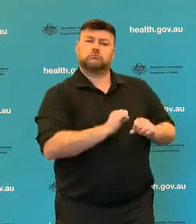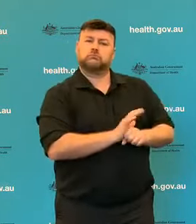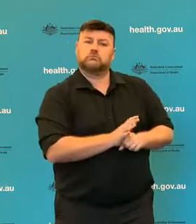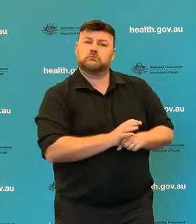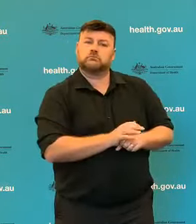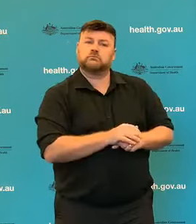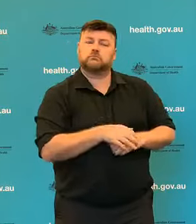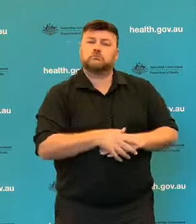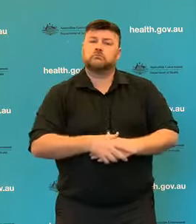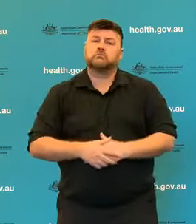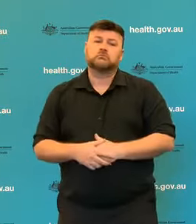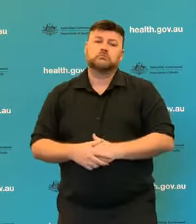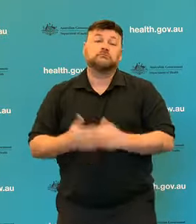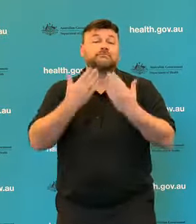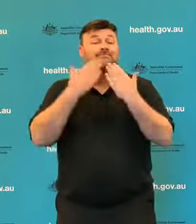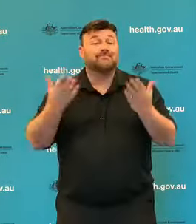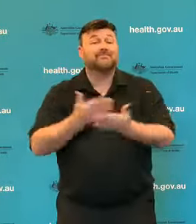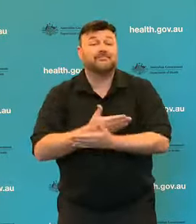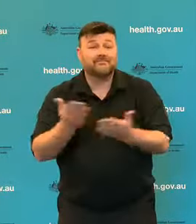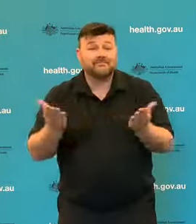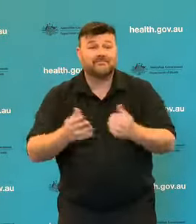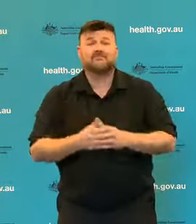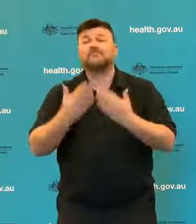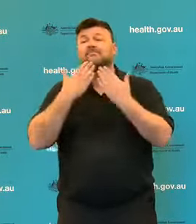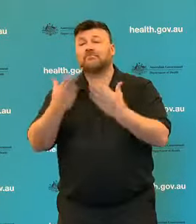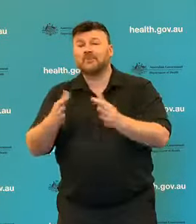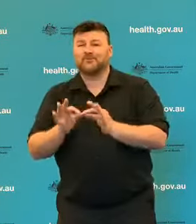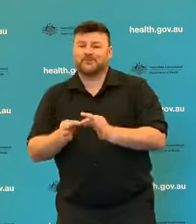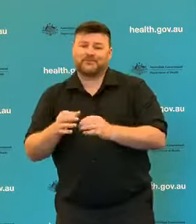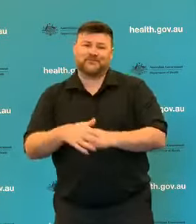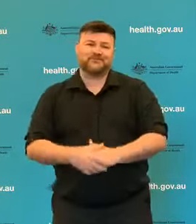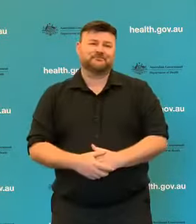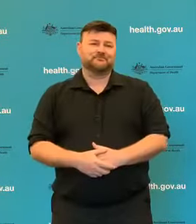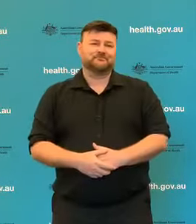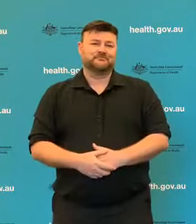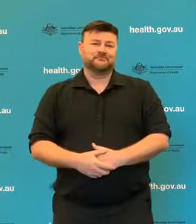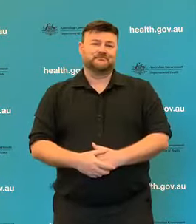Thank you everybody and thank you to our interpreters. Thank you.